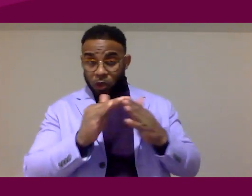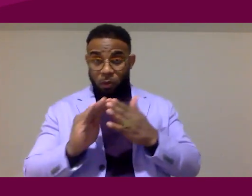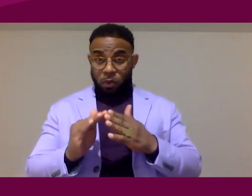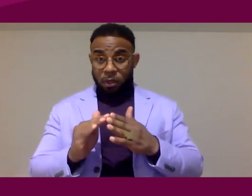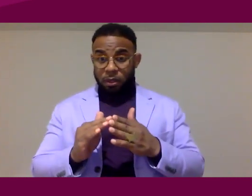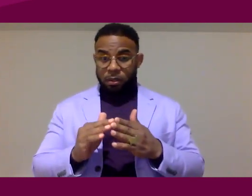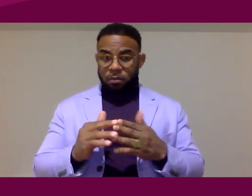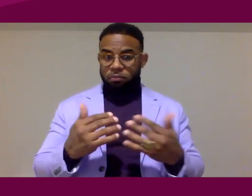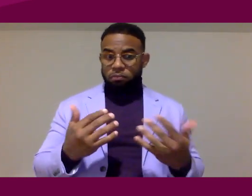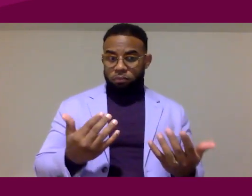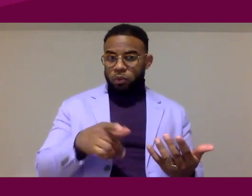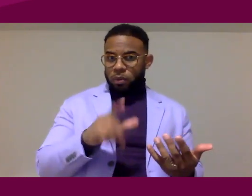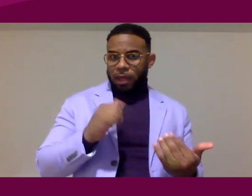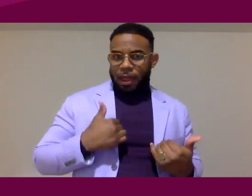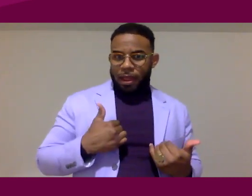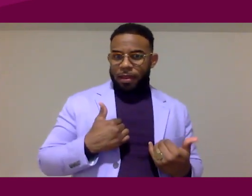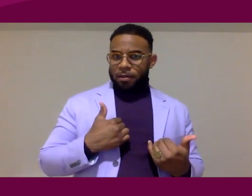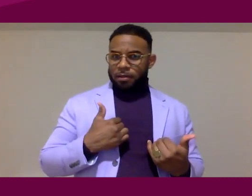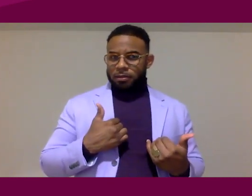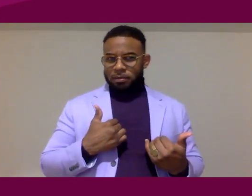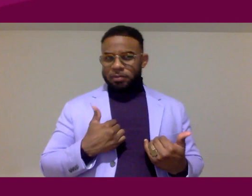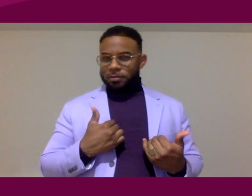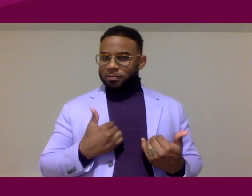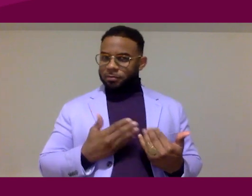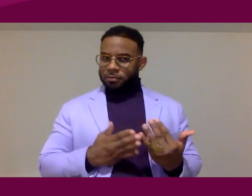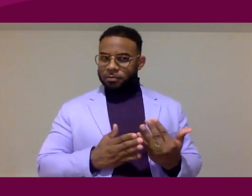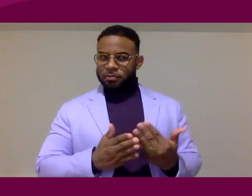community, you have that curb cut effect.